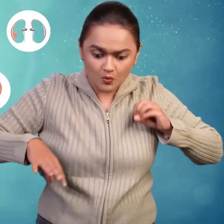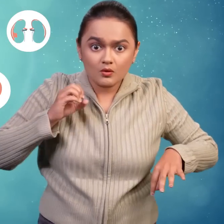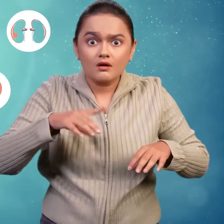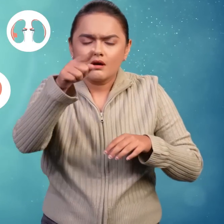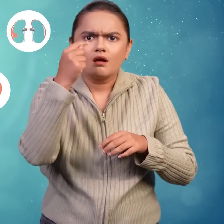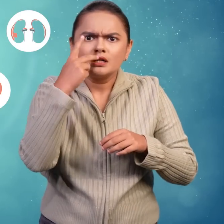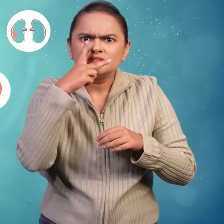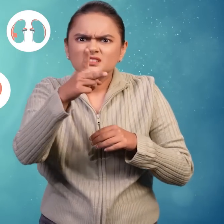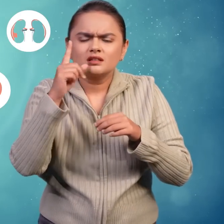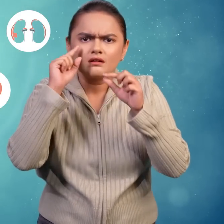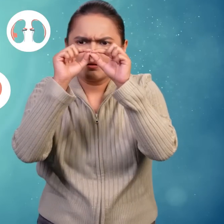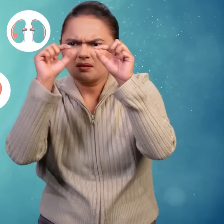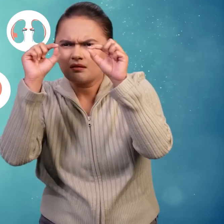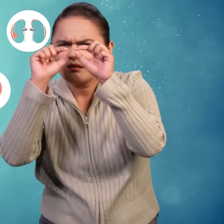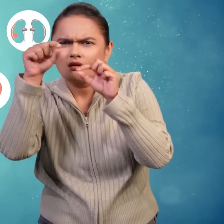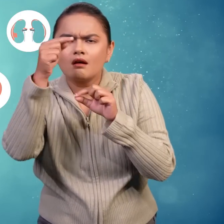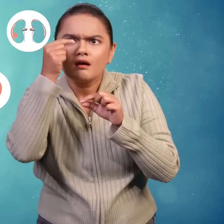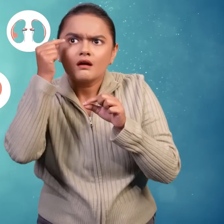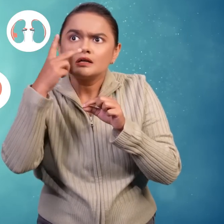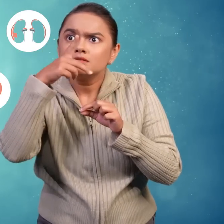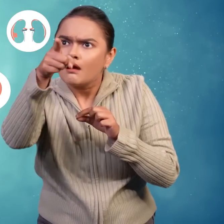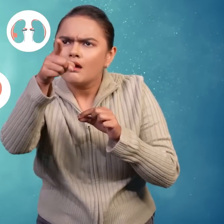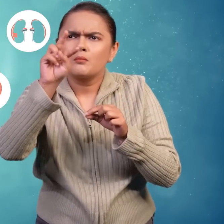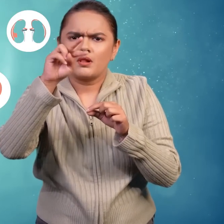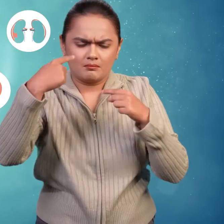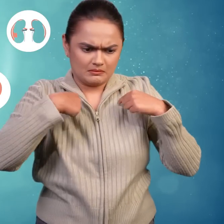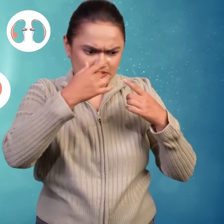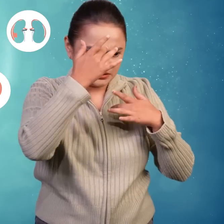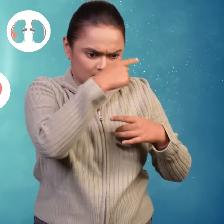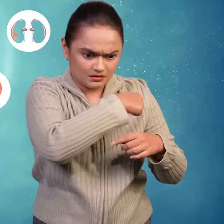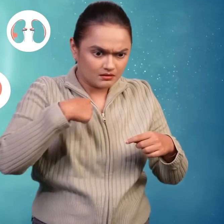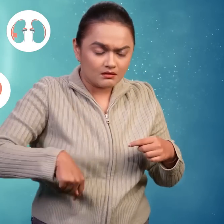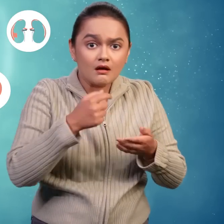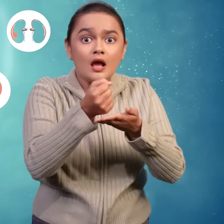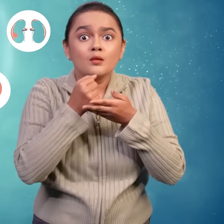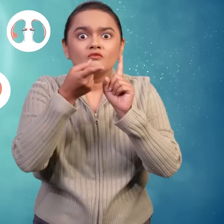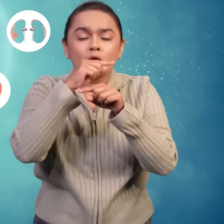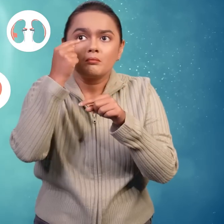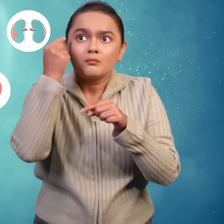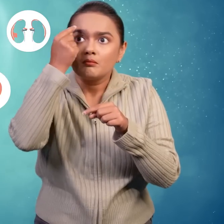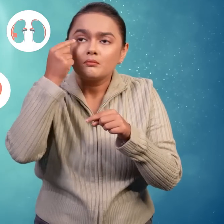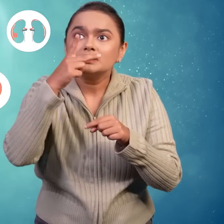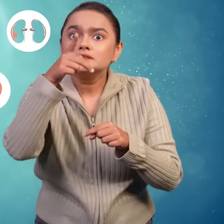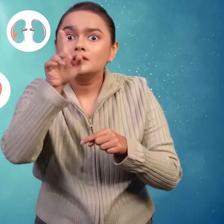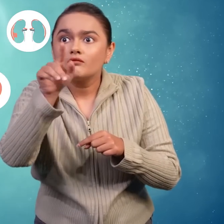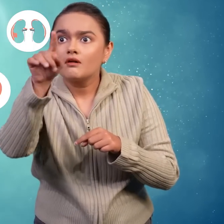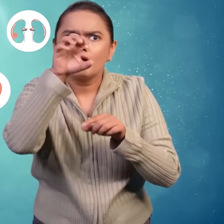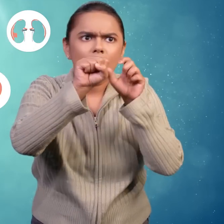where we can actually see blood vessels and what is happening in those blood vessels often is being mimicked in the rest of the body.